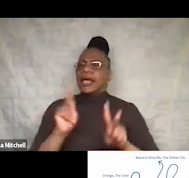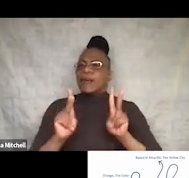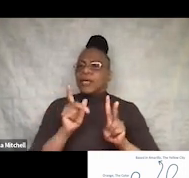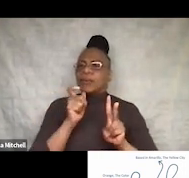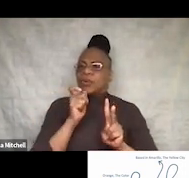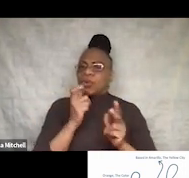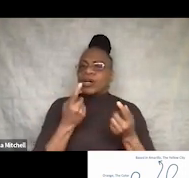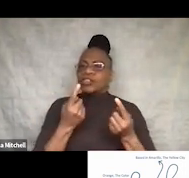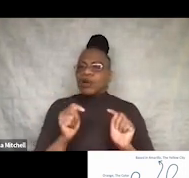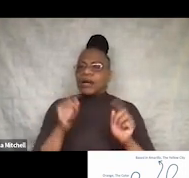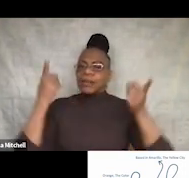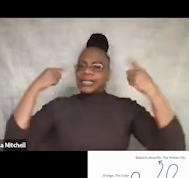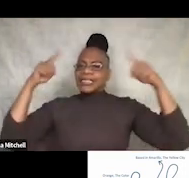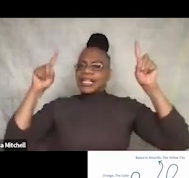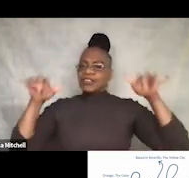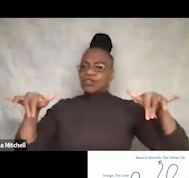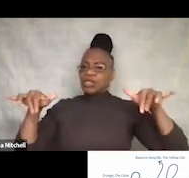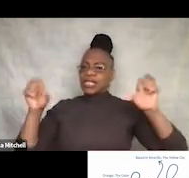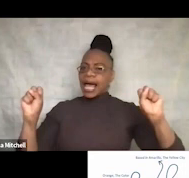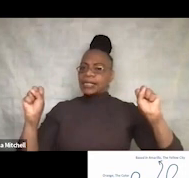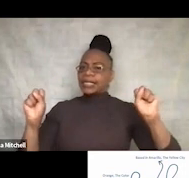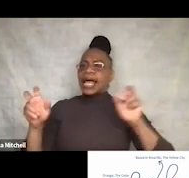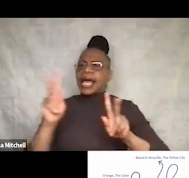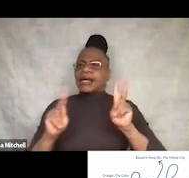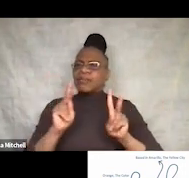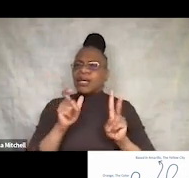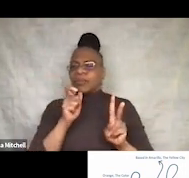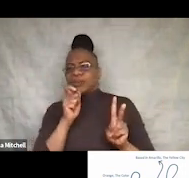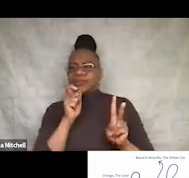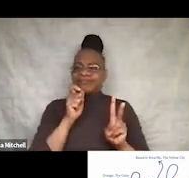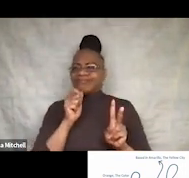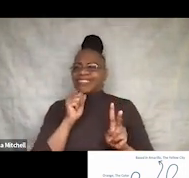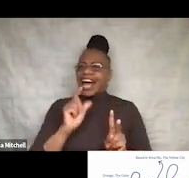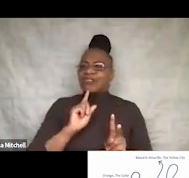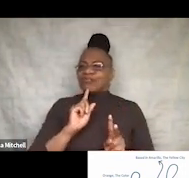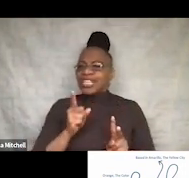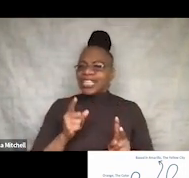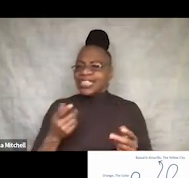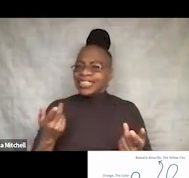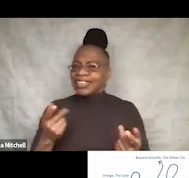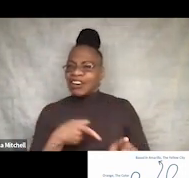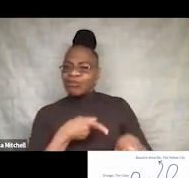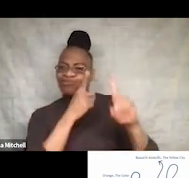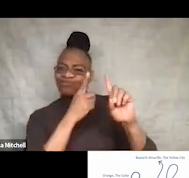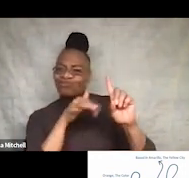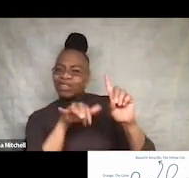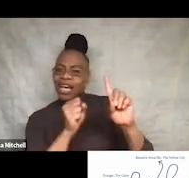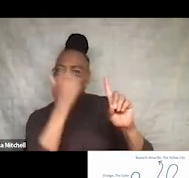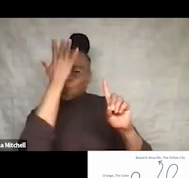to try to get it done, and there's people that just aren't so much trying to get to yes, they're more comfortable with the status quo.